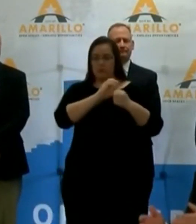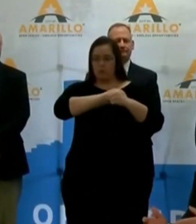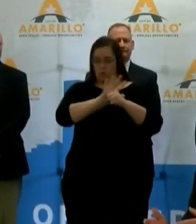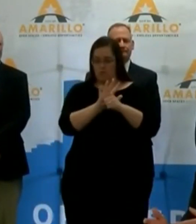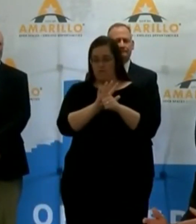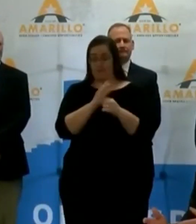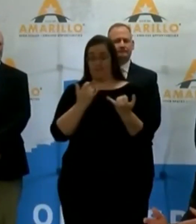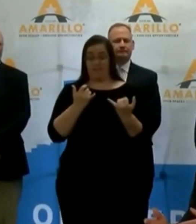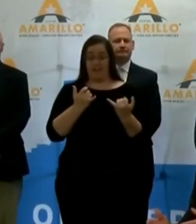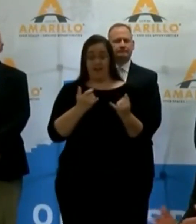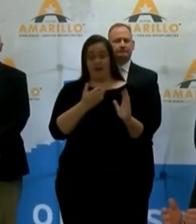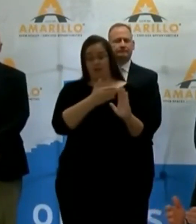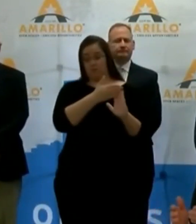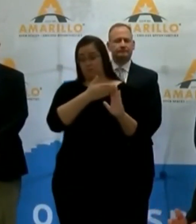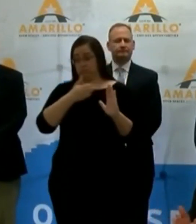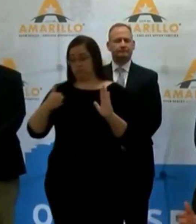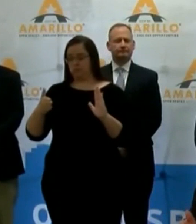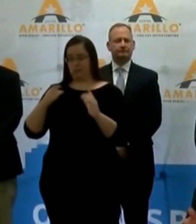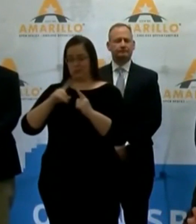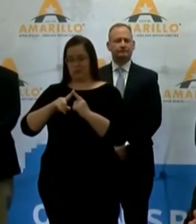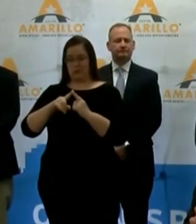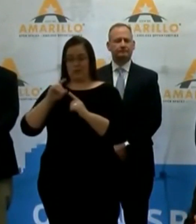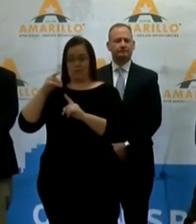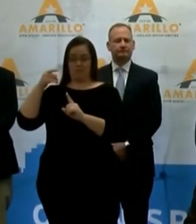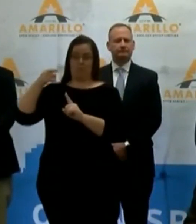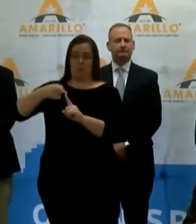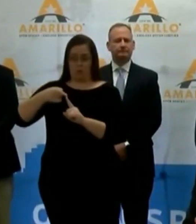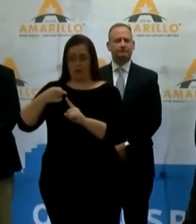CREATE A STRUCTURE TO ENABLE TEXAS TO GET BACK TO WORK WHILE COEXISTING WITH COVID-19.